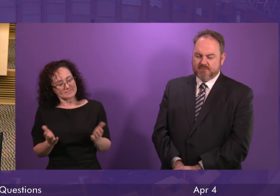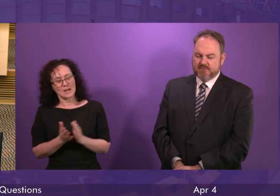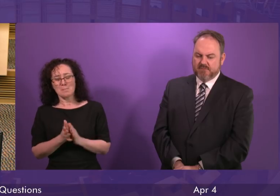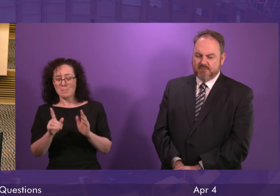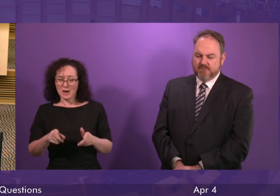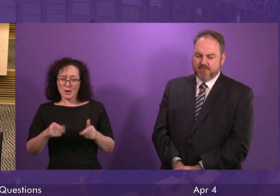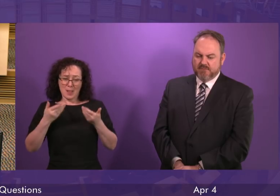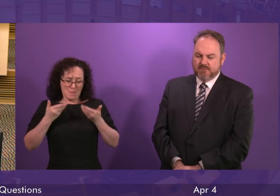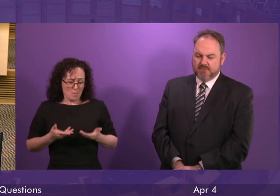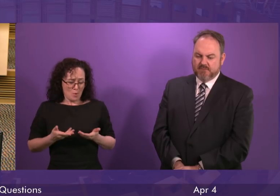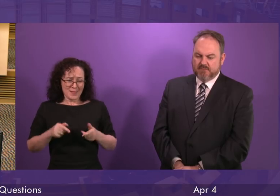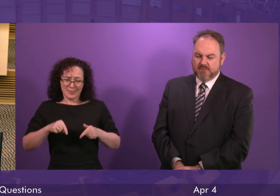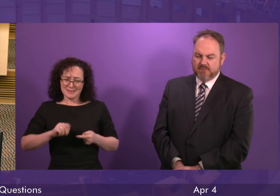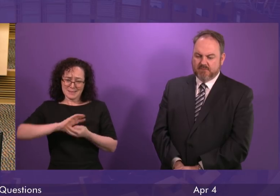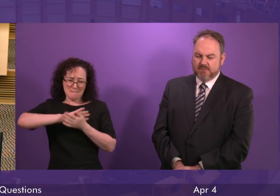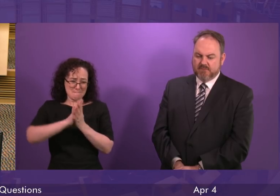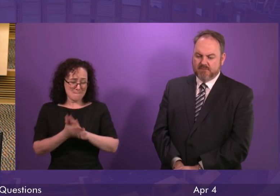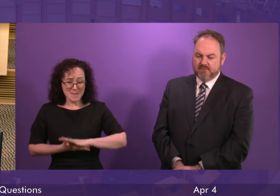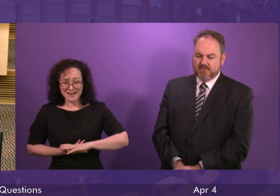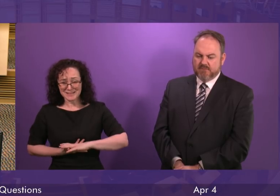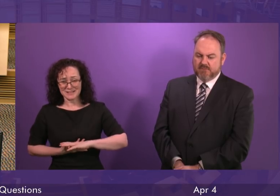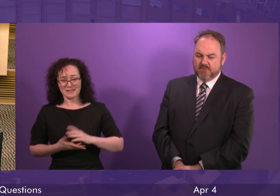mess that this process has become, it is vital that we do not end up with a cobbled-together,